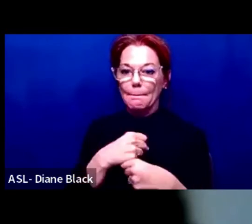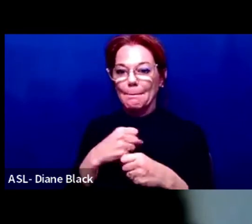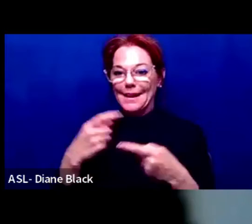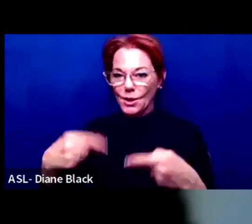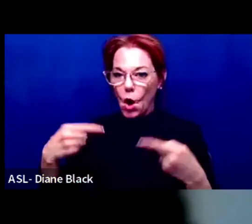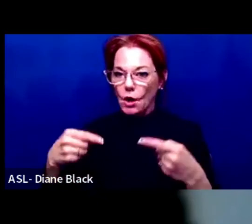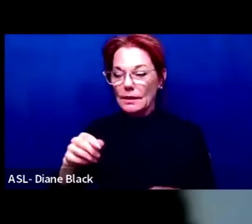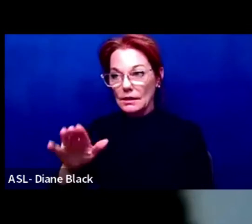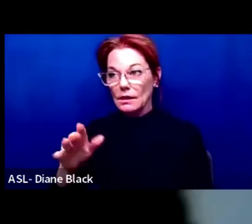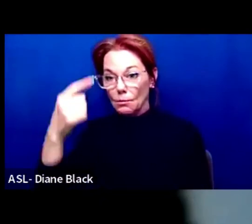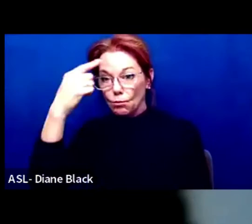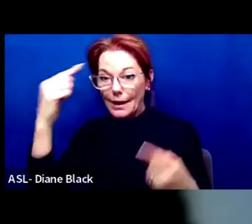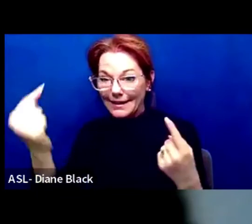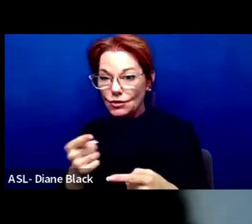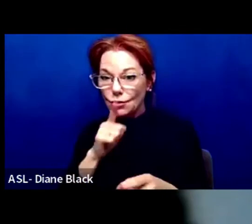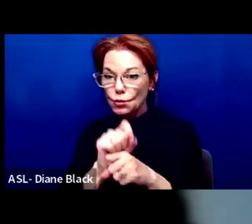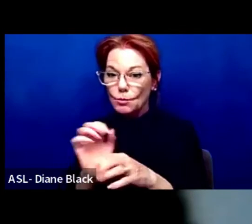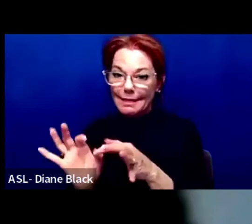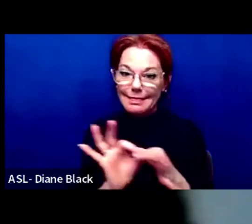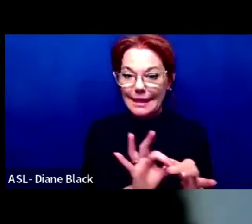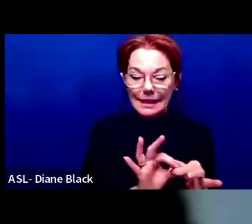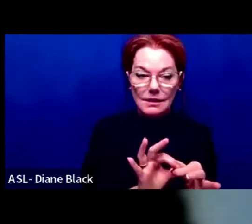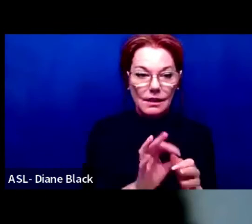really linked to those who have behavioral health, we know that